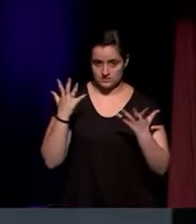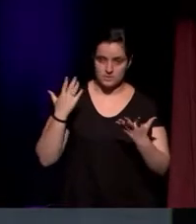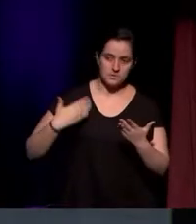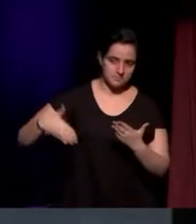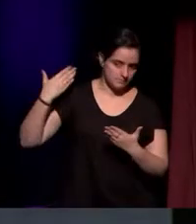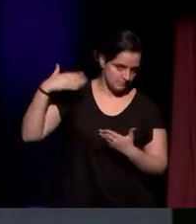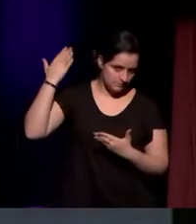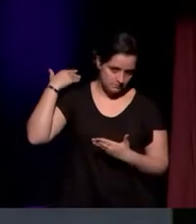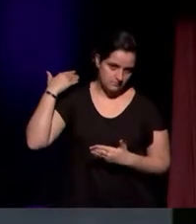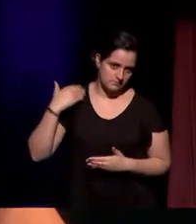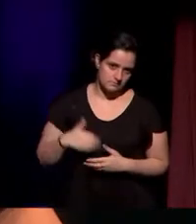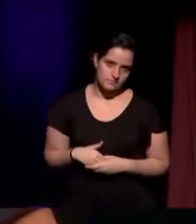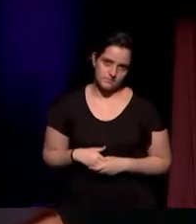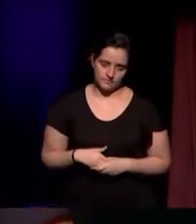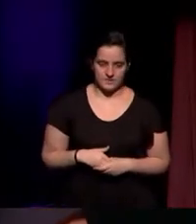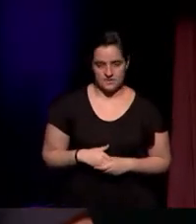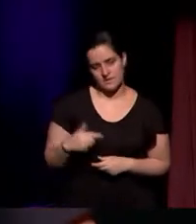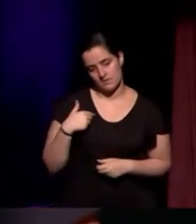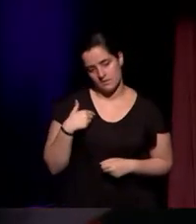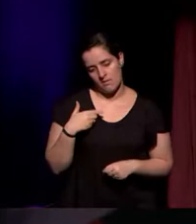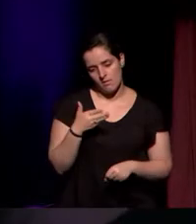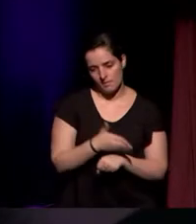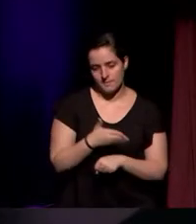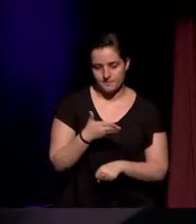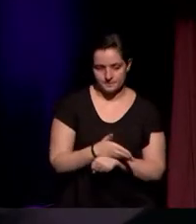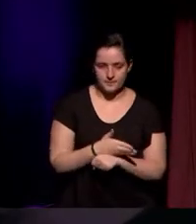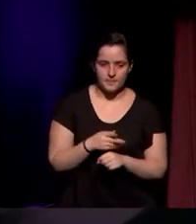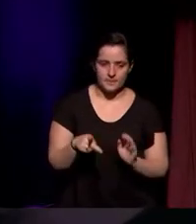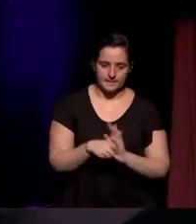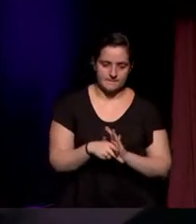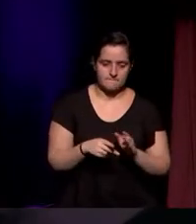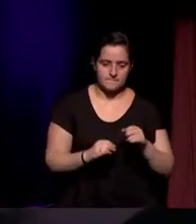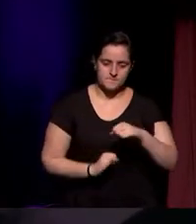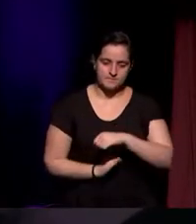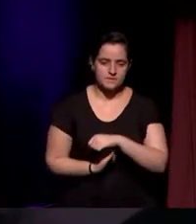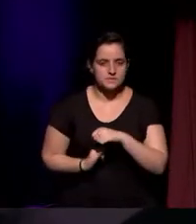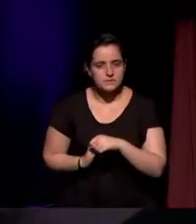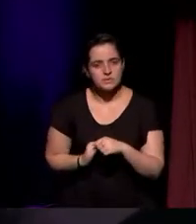I participate in a Brazil-Lebanon Culture Institute,